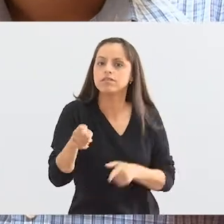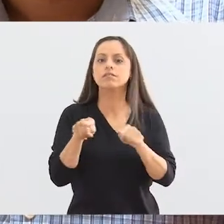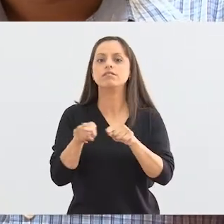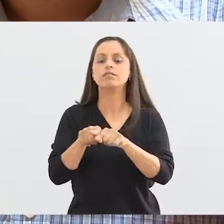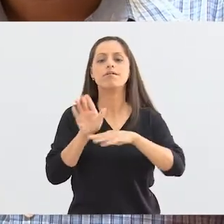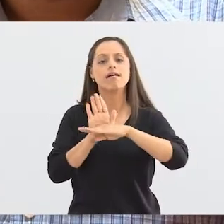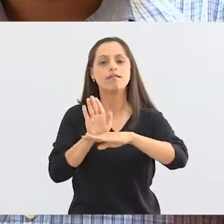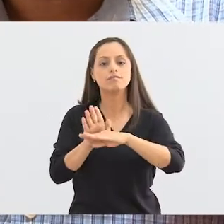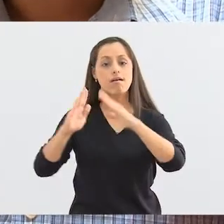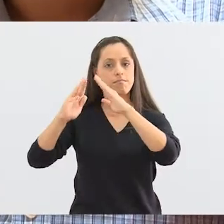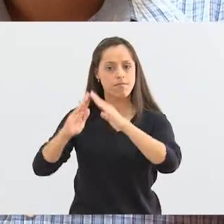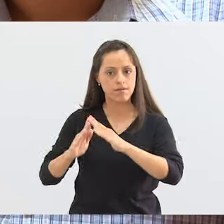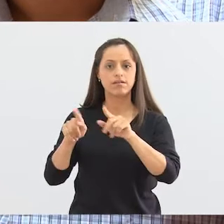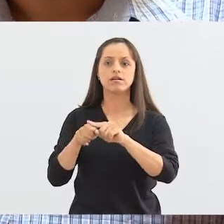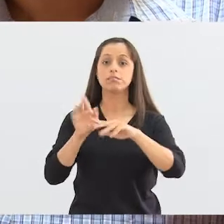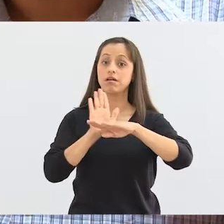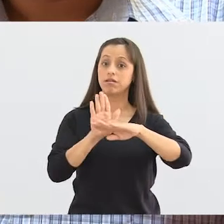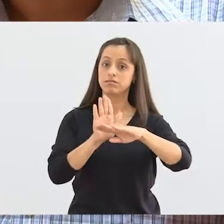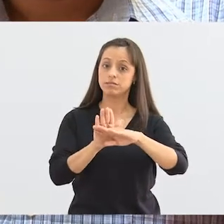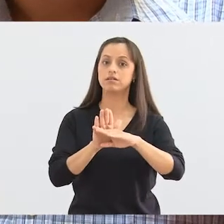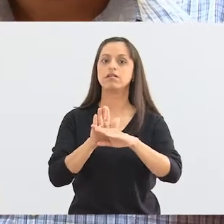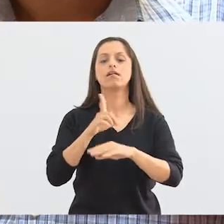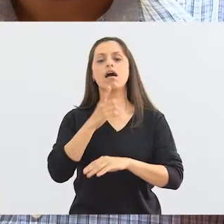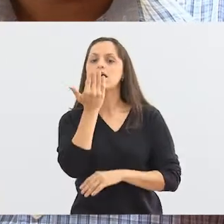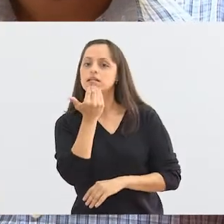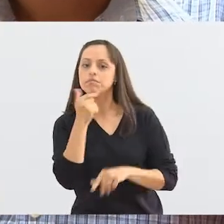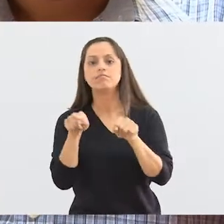It started with 1% in 2014